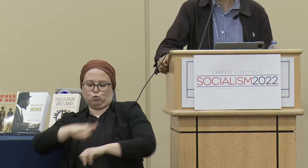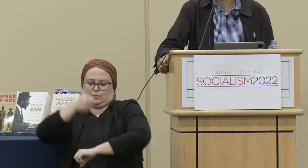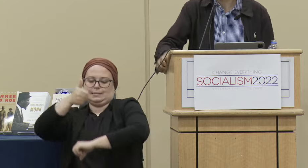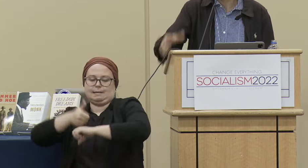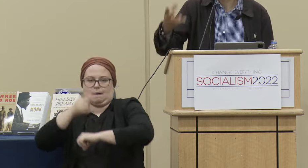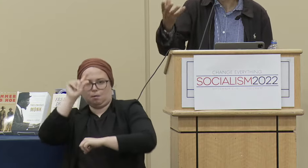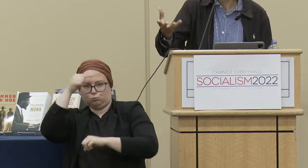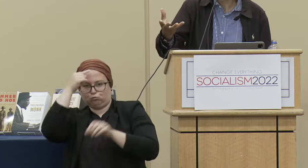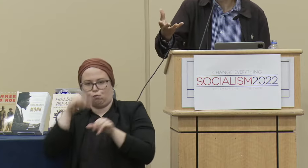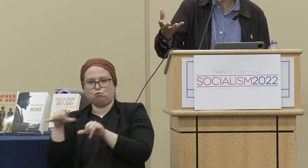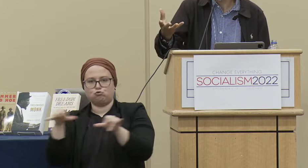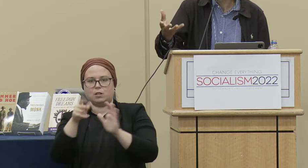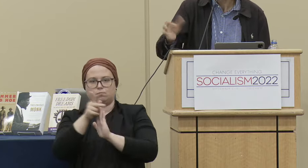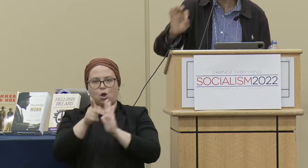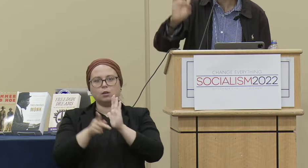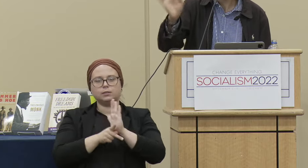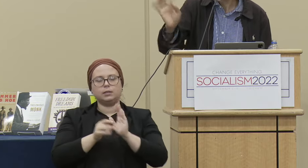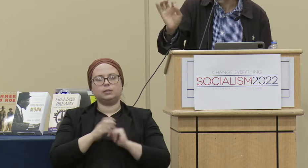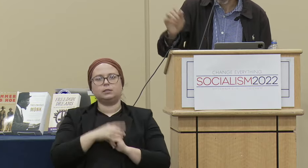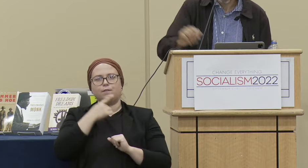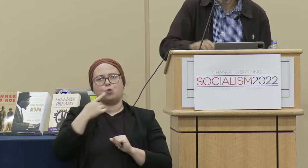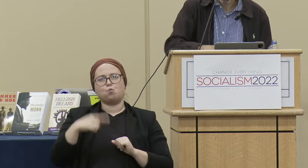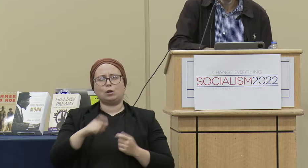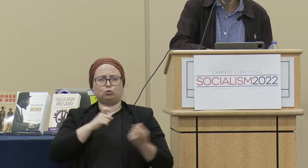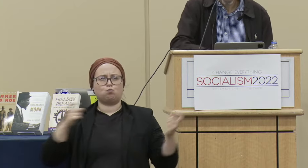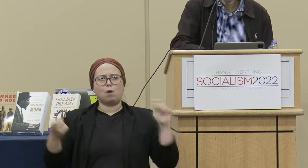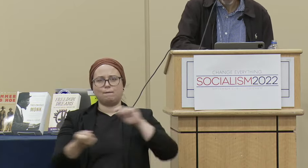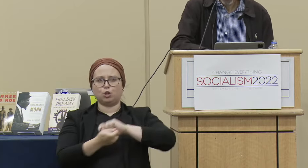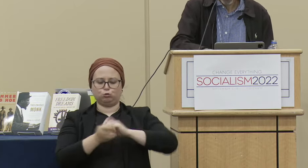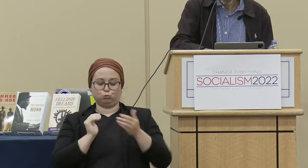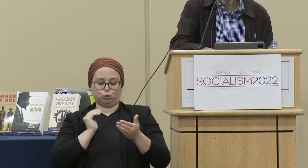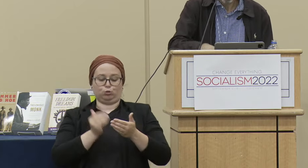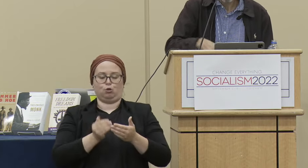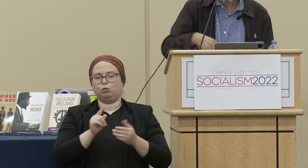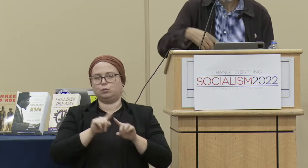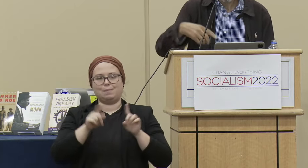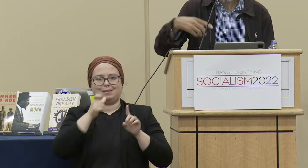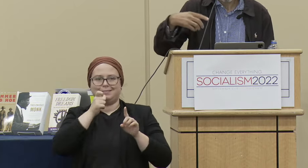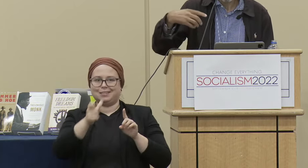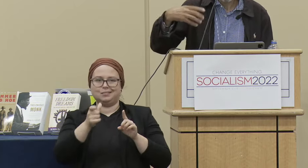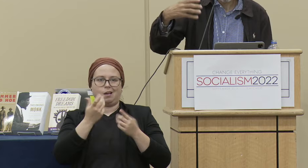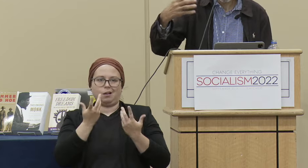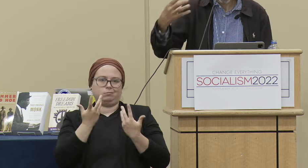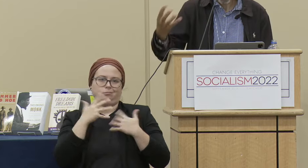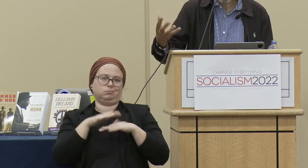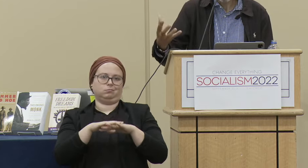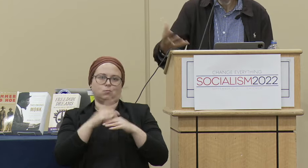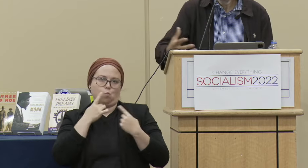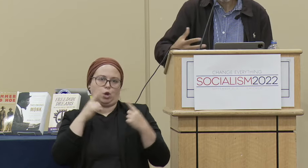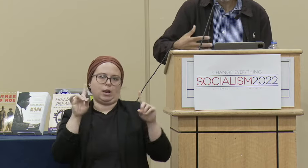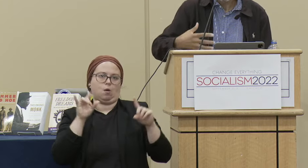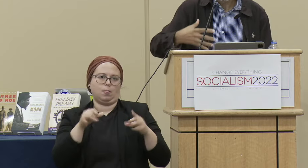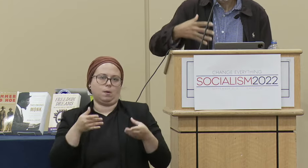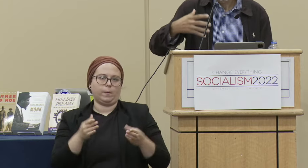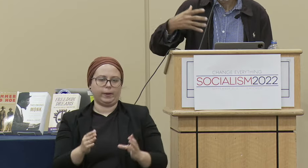take power, then implements socialist policies. Even the Russian revolution, which came the closest to that ,